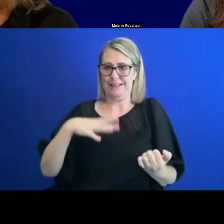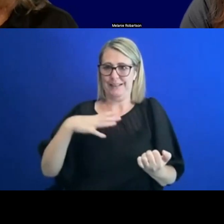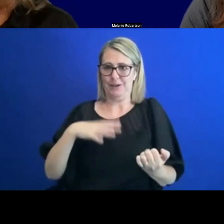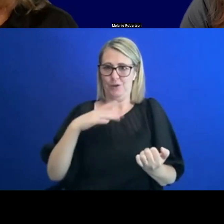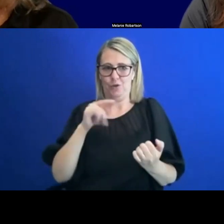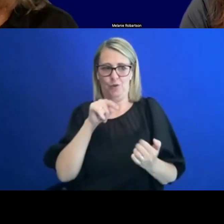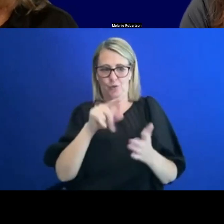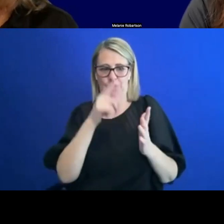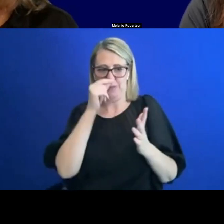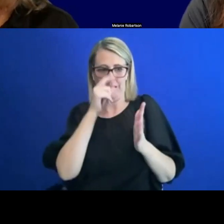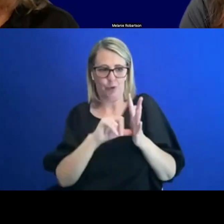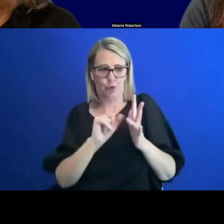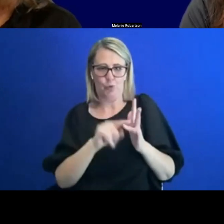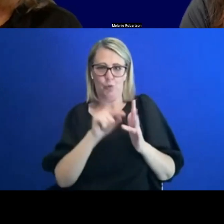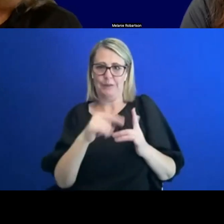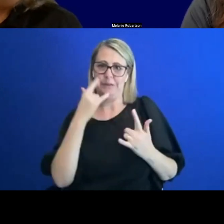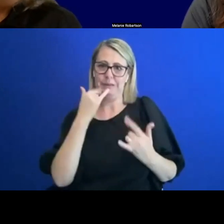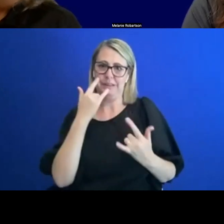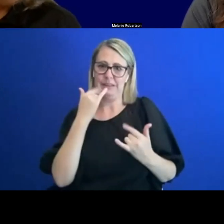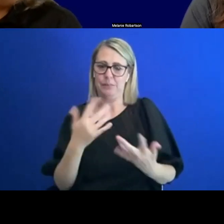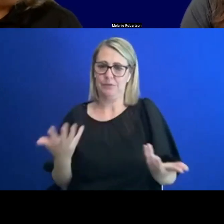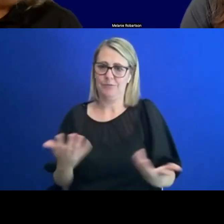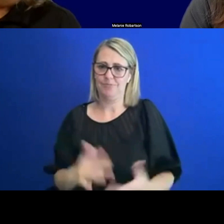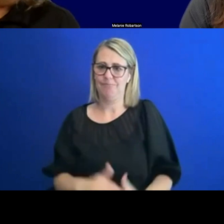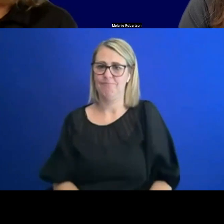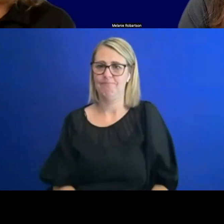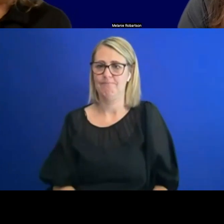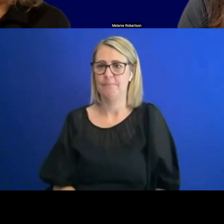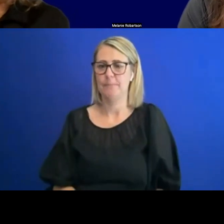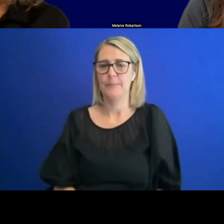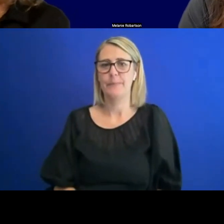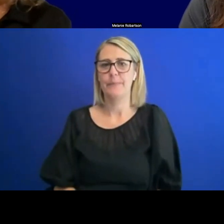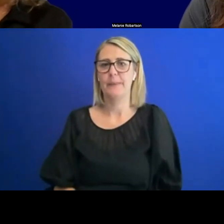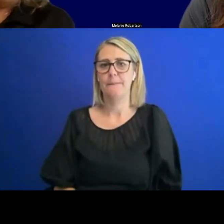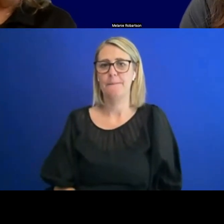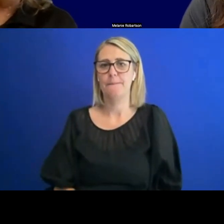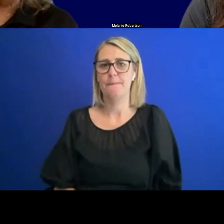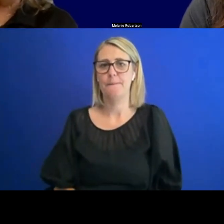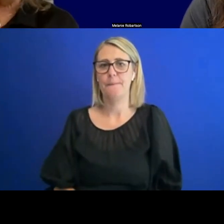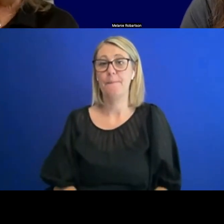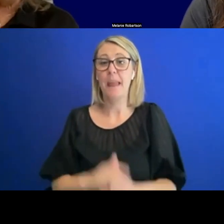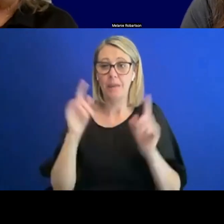to administer the assessments? MELISSA: Look, at this stage our